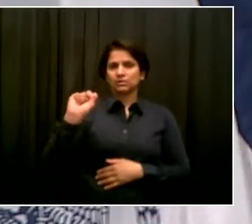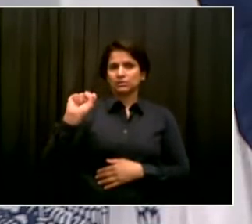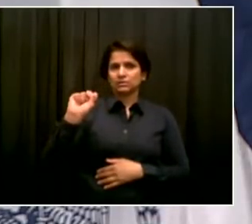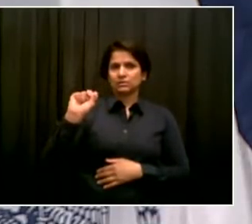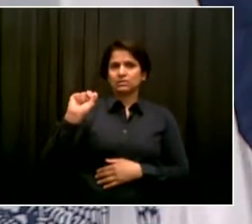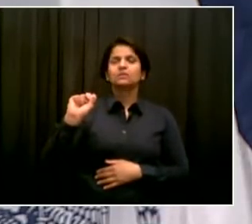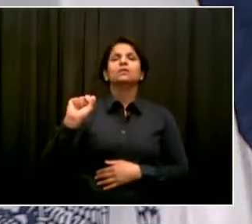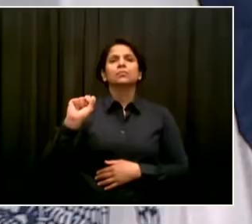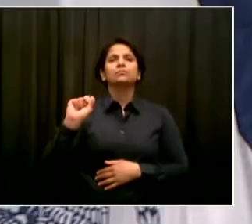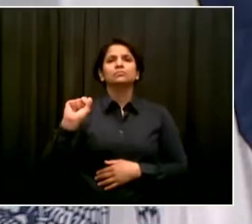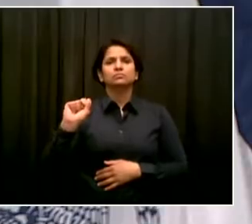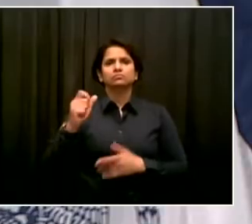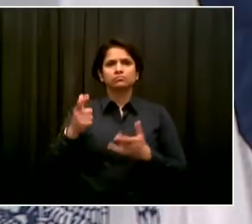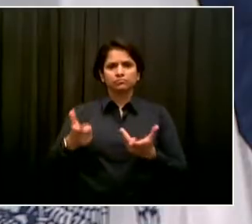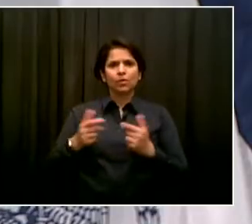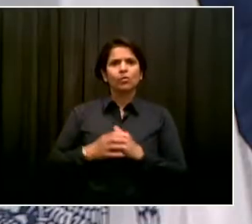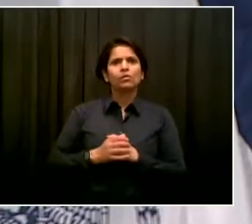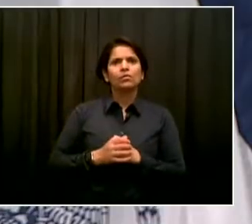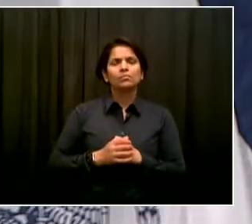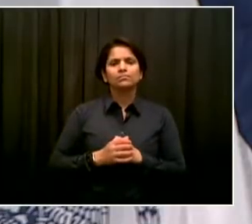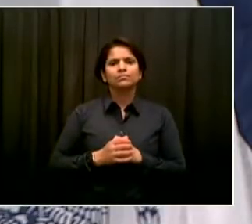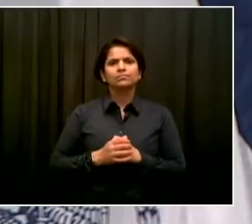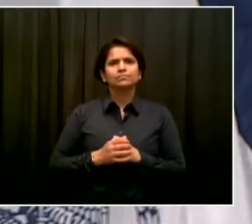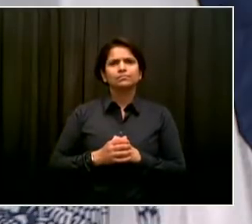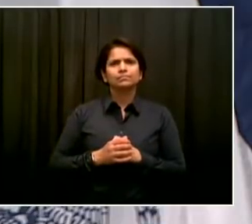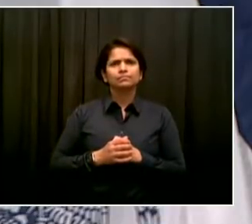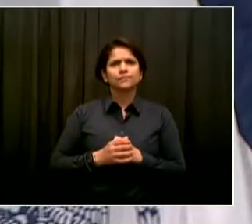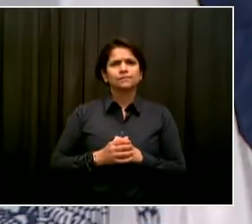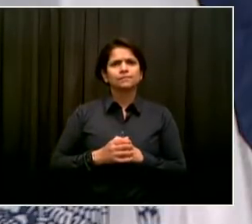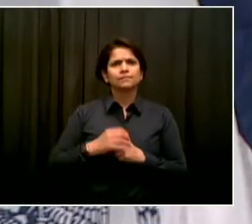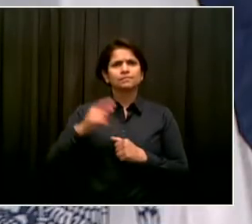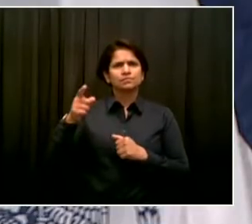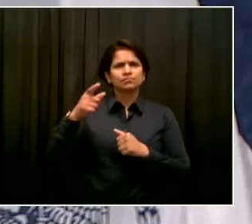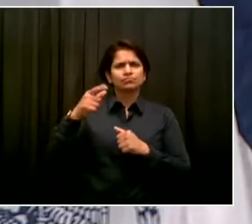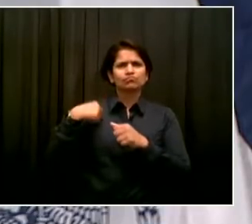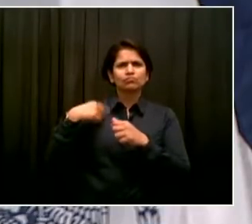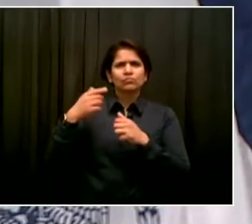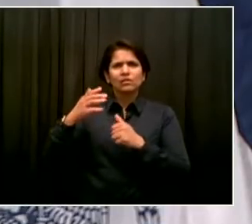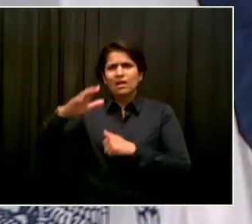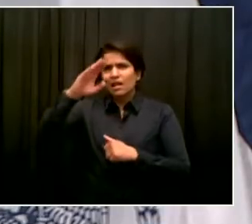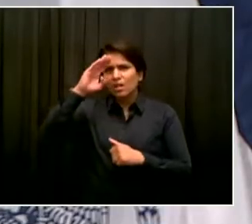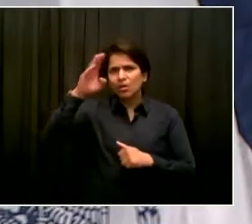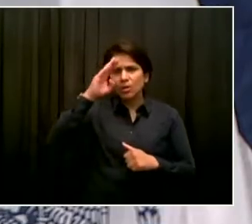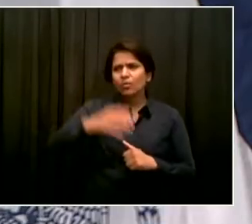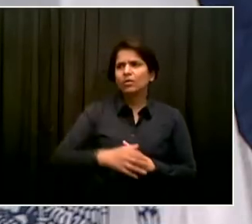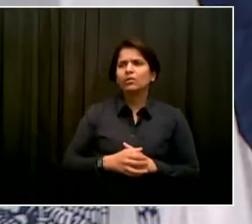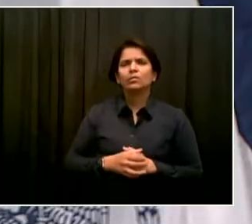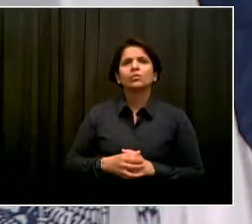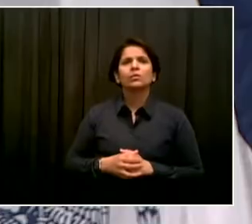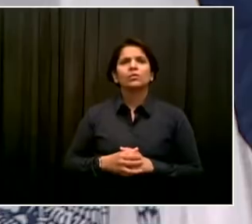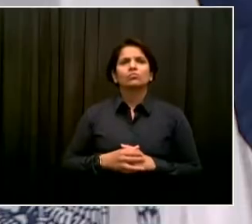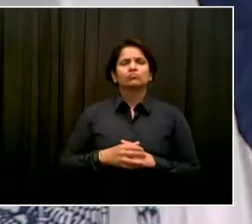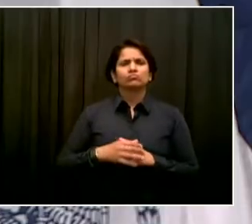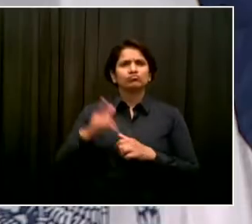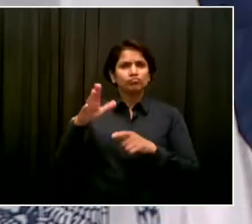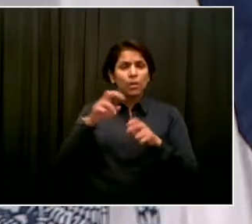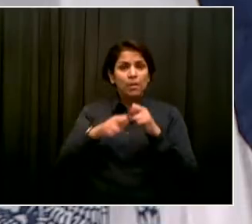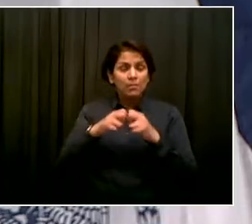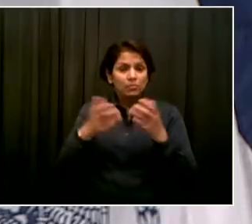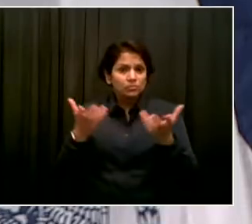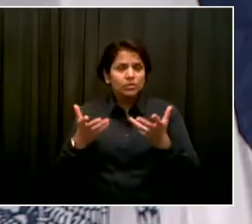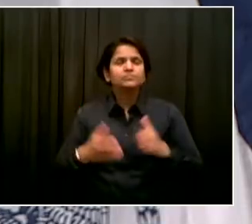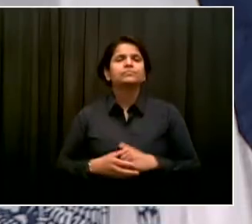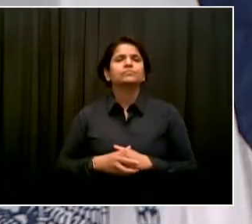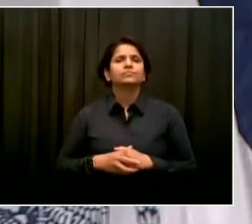MY PLEASURE TO INTRODUCE RURAL